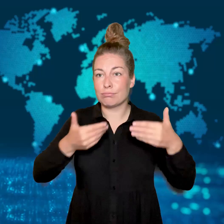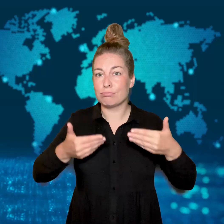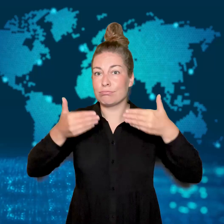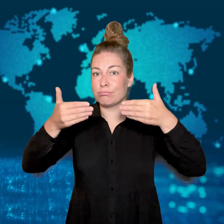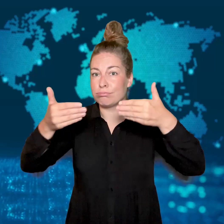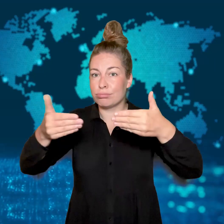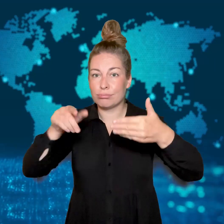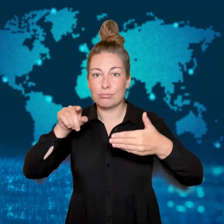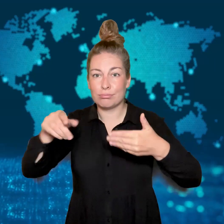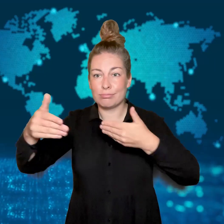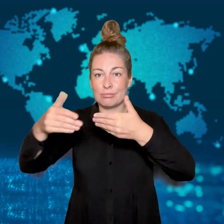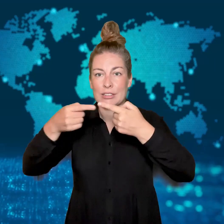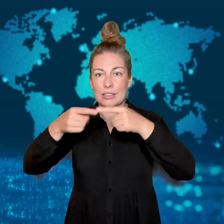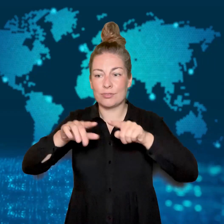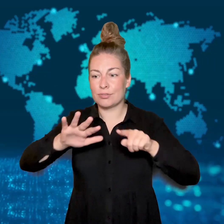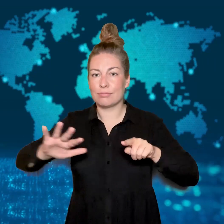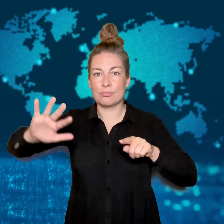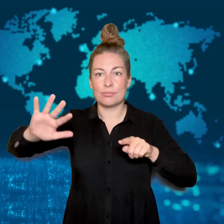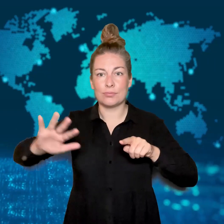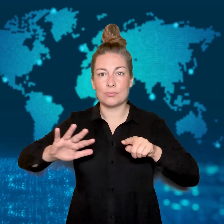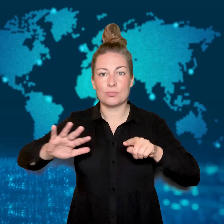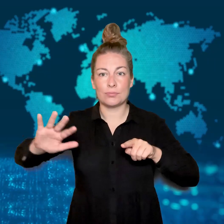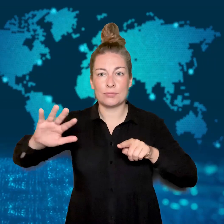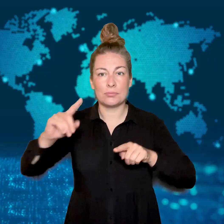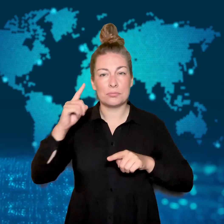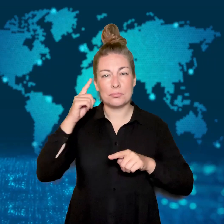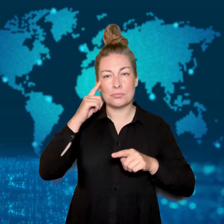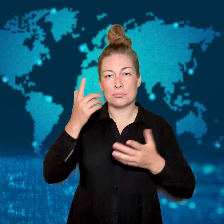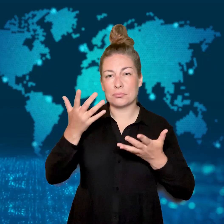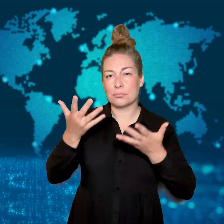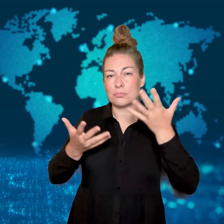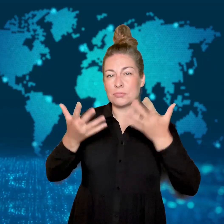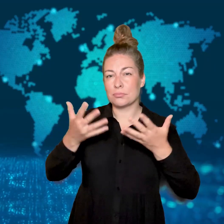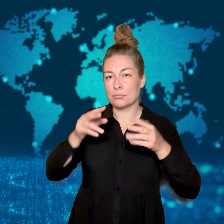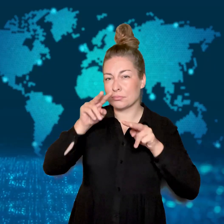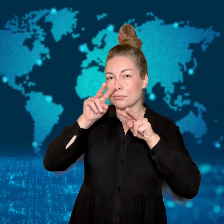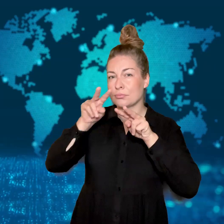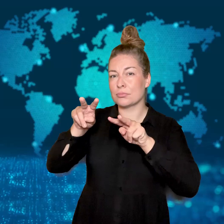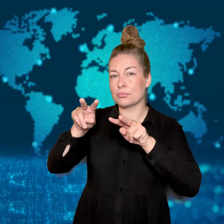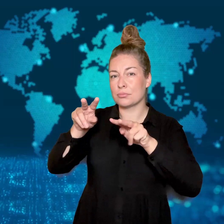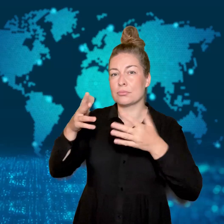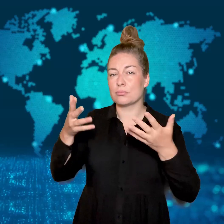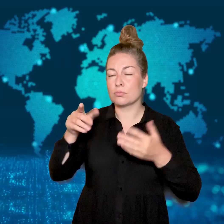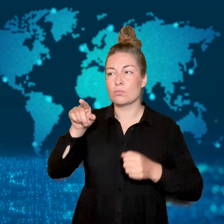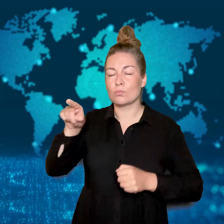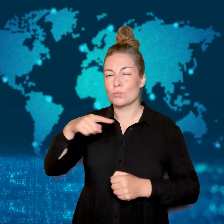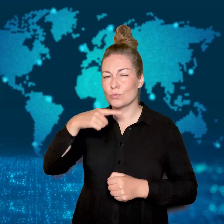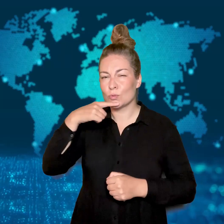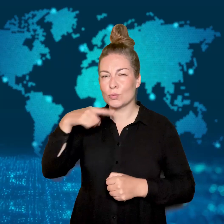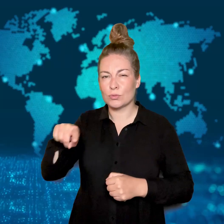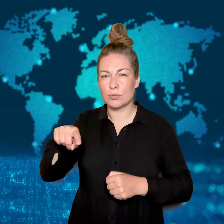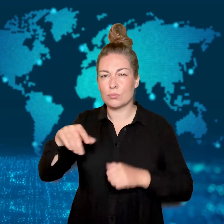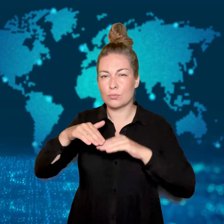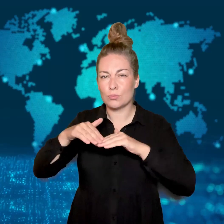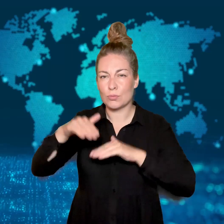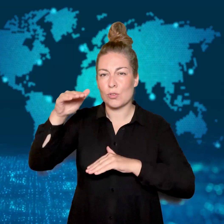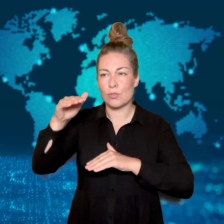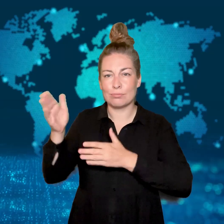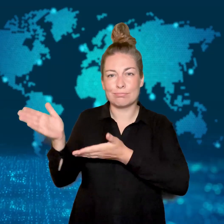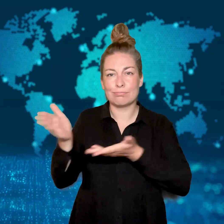This may mean Ukraine can use its tanks and armored vehicles effectively.